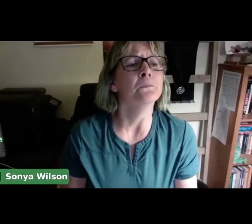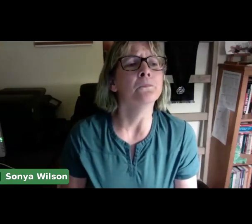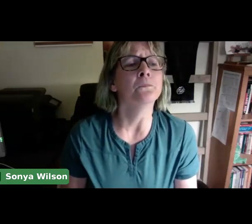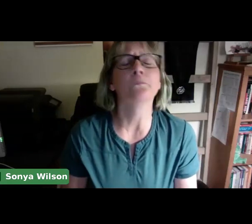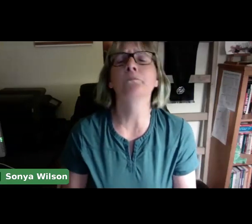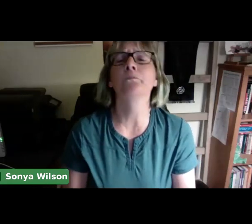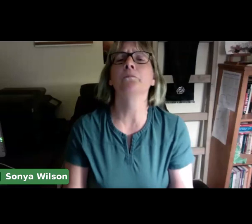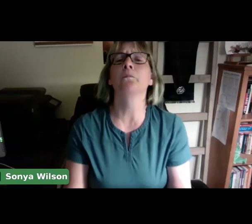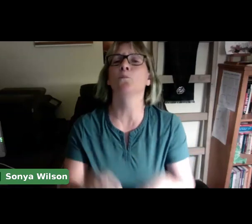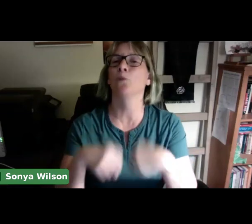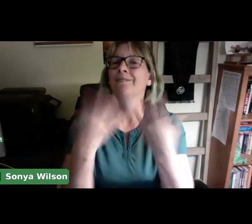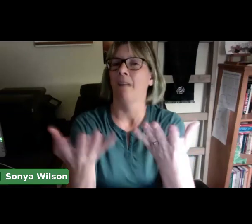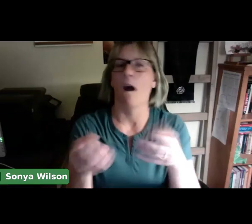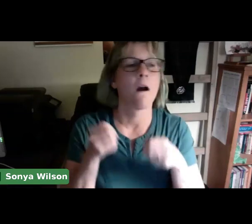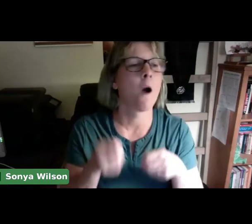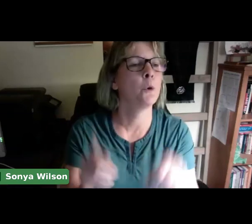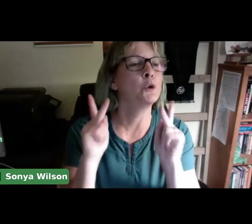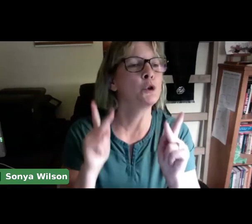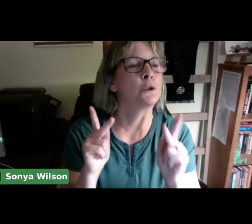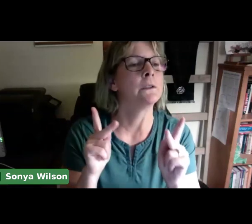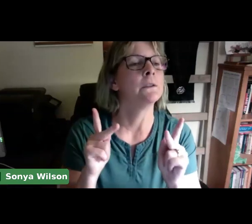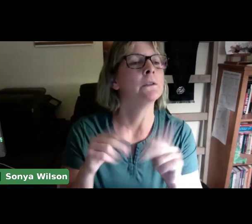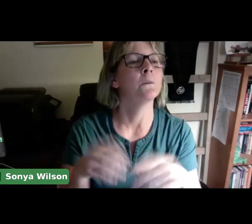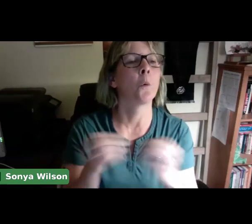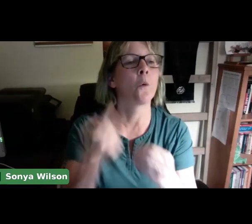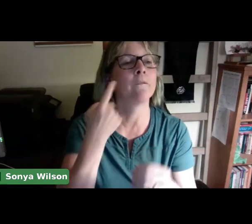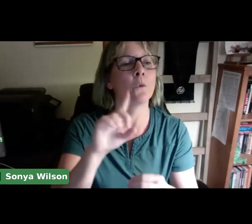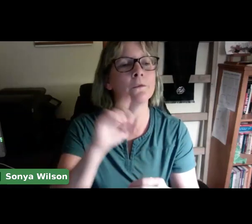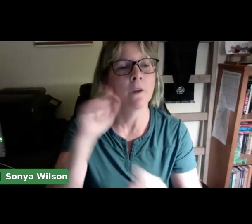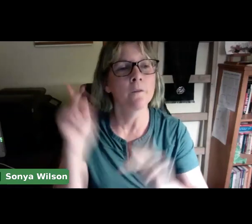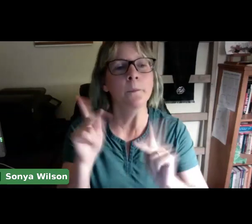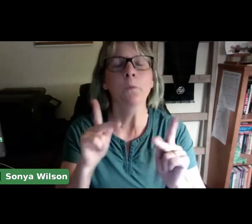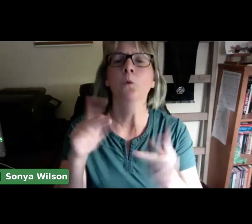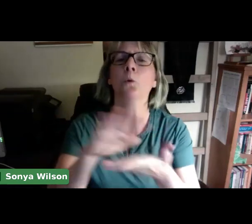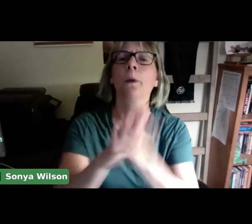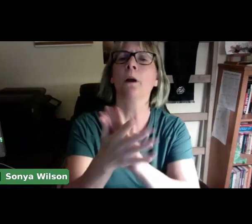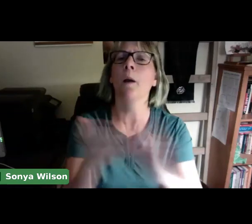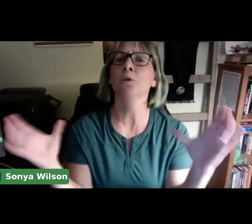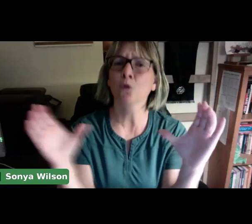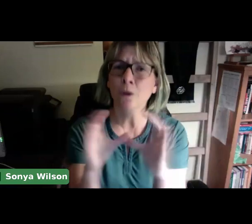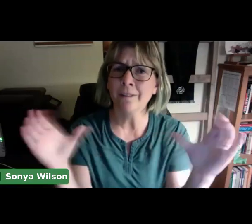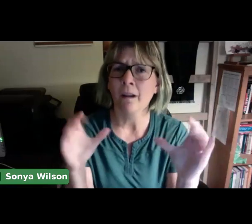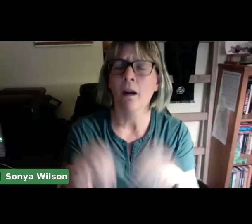for other people and deaf folks like to learn from people who they share similar experiences with.